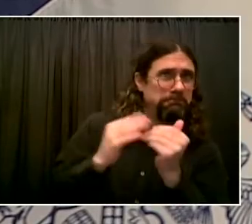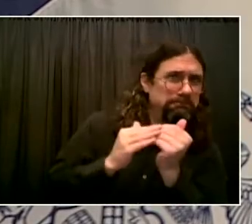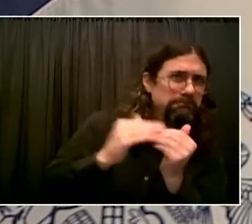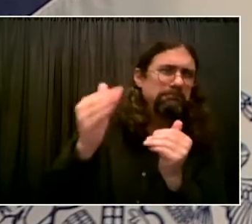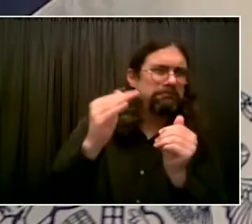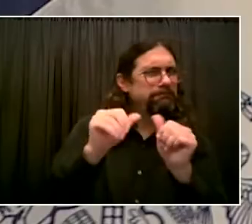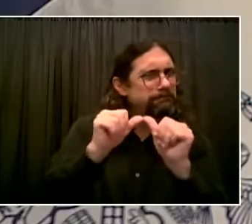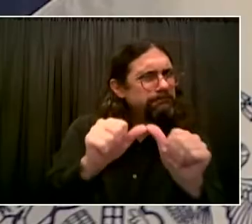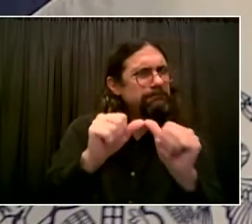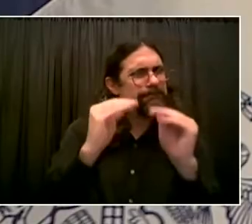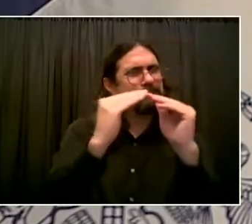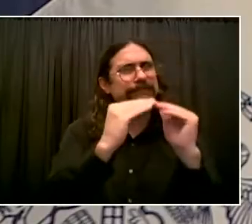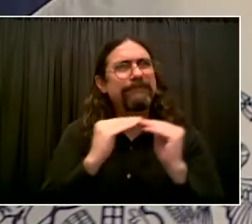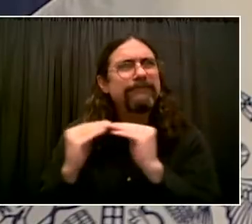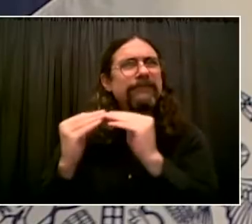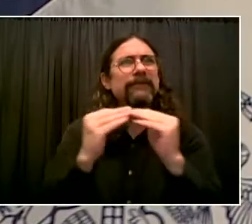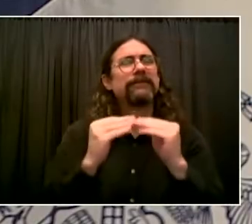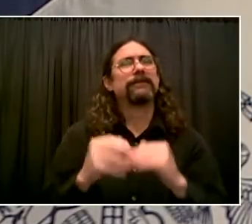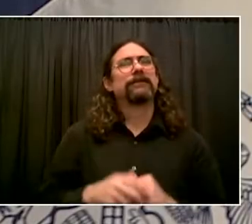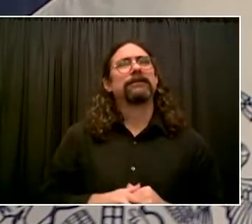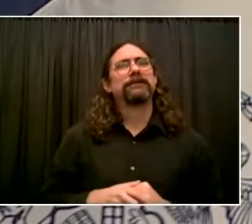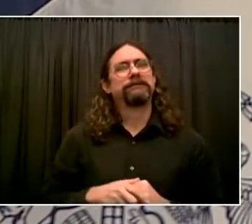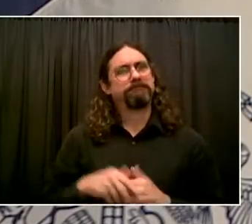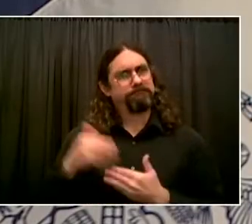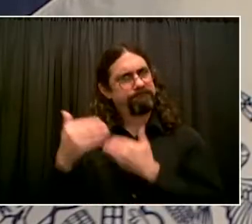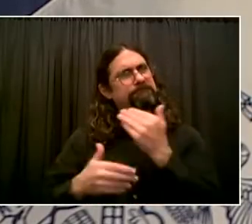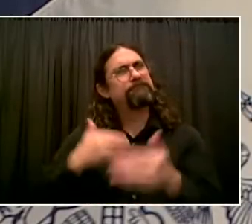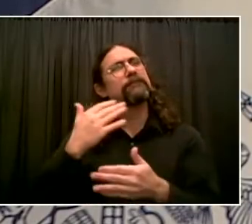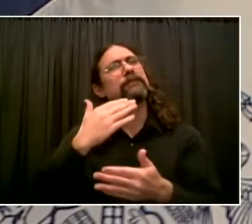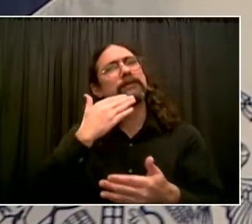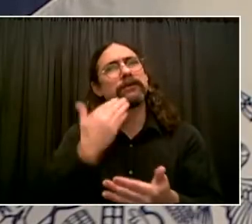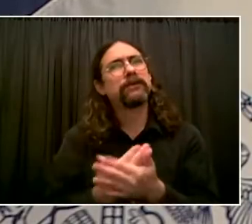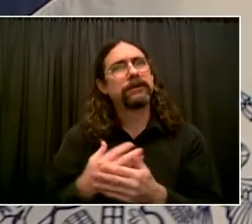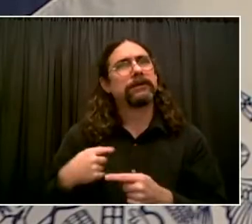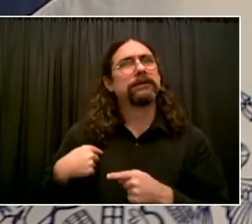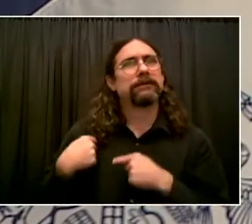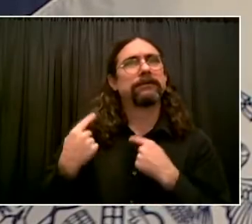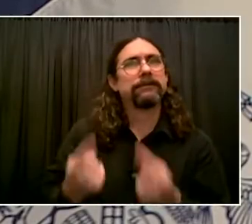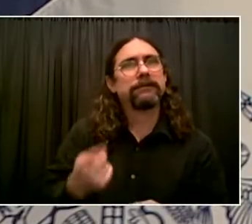OF WHY IT HAS BEEN WORKING IS, WE FOUND